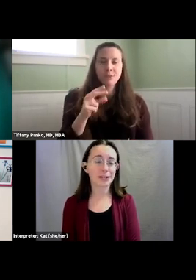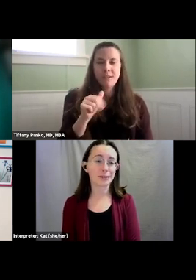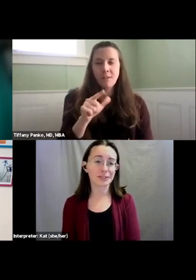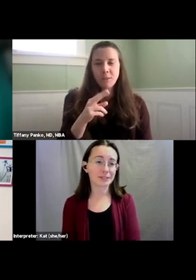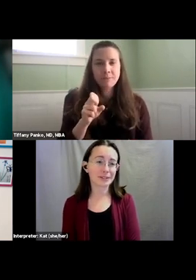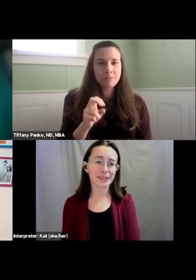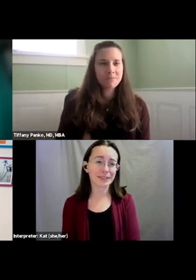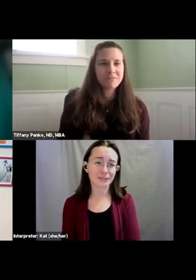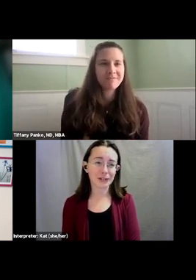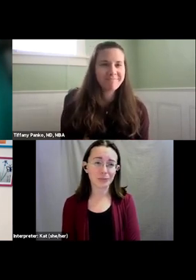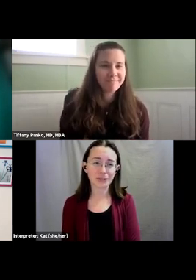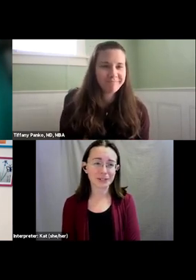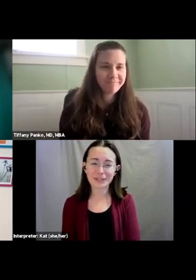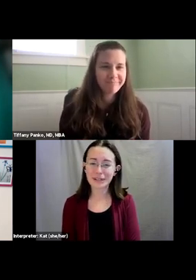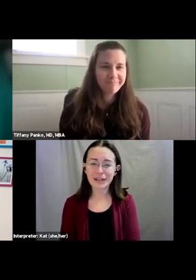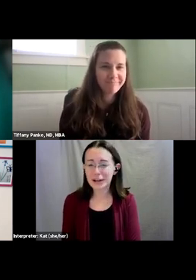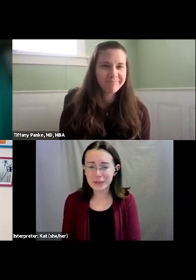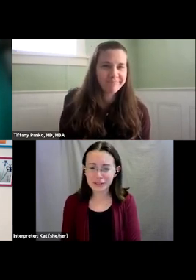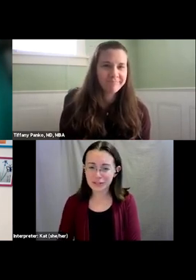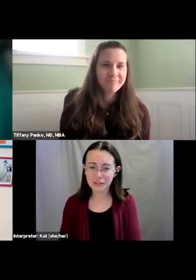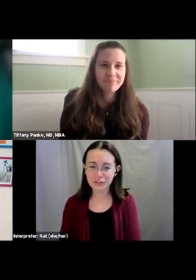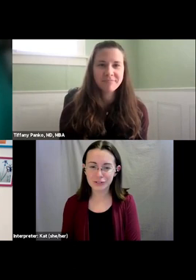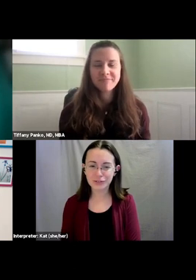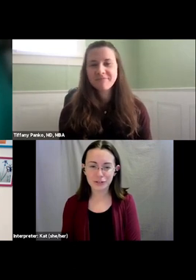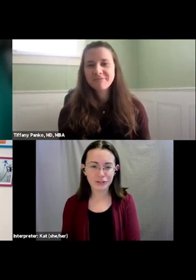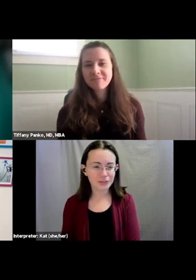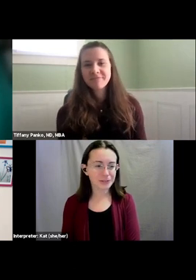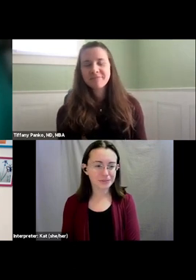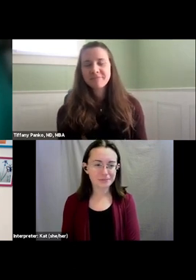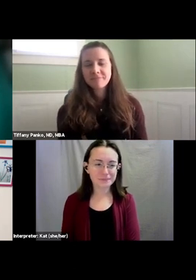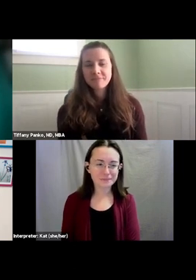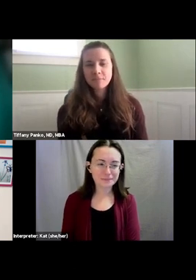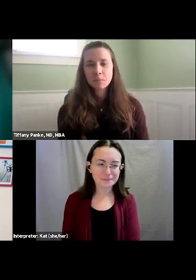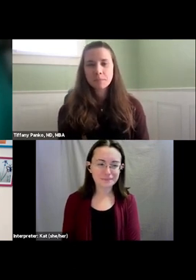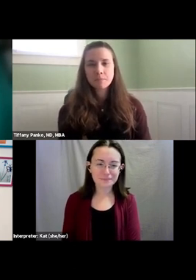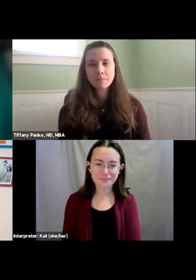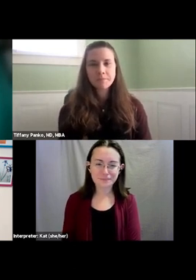comes in. I think that’s very important. I will turn it over to Dr. Alhusen.